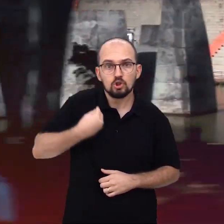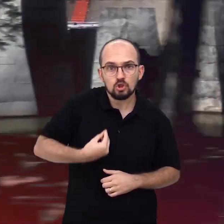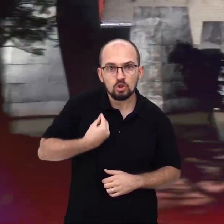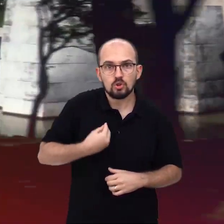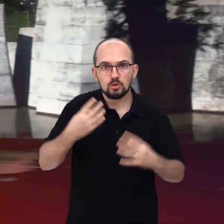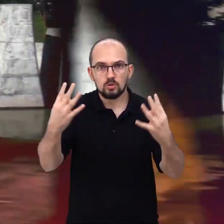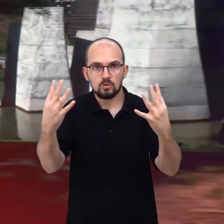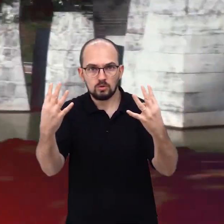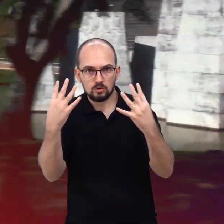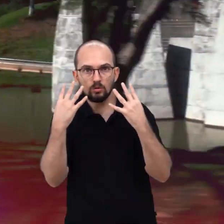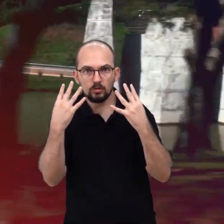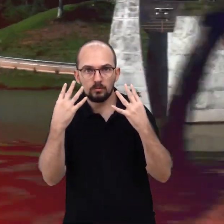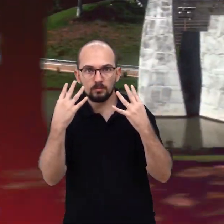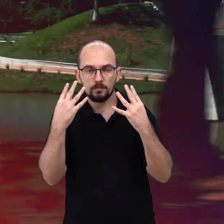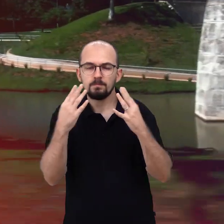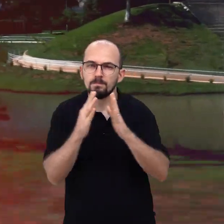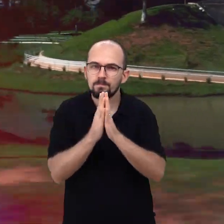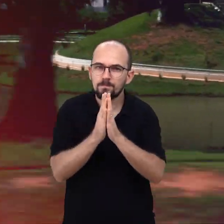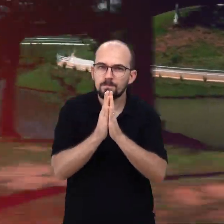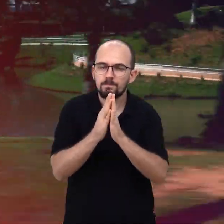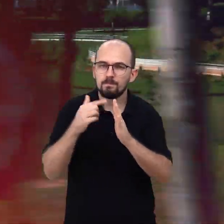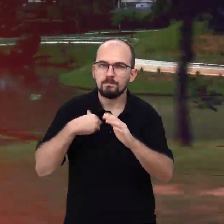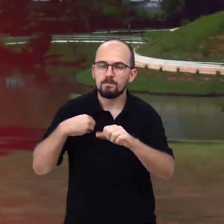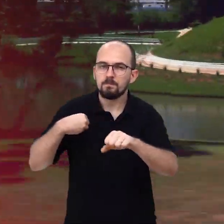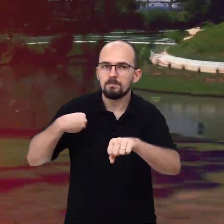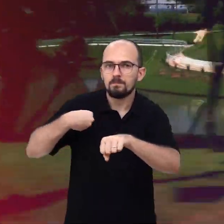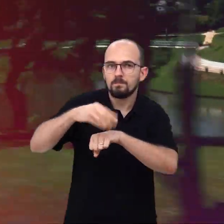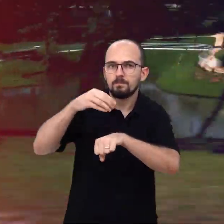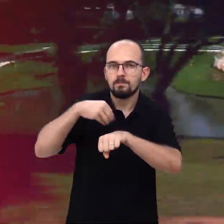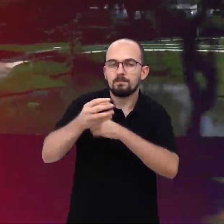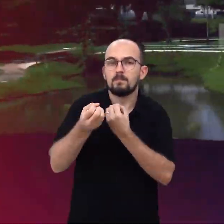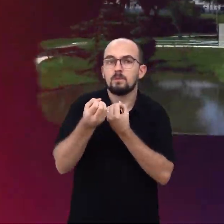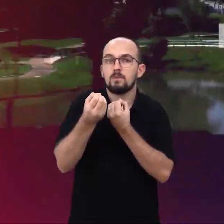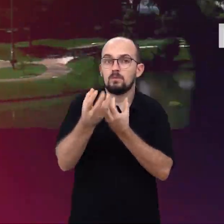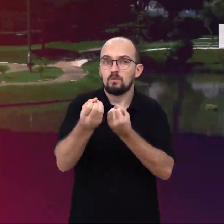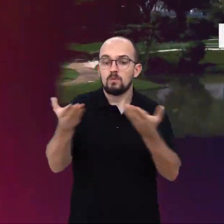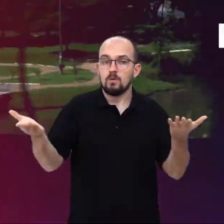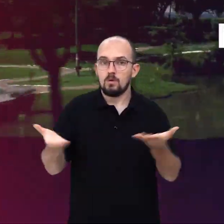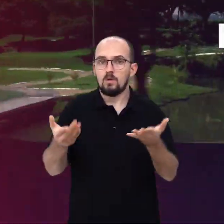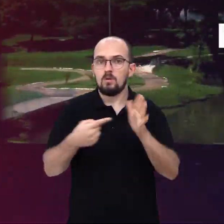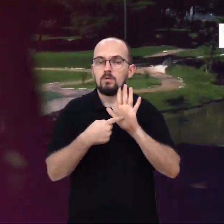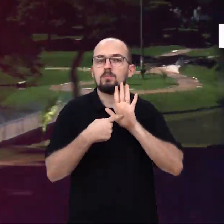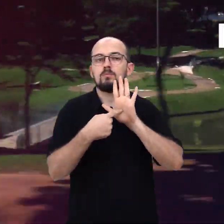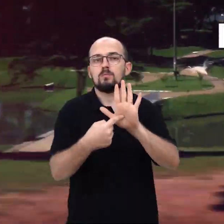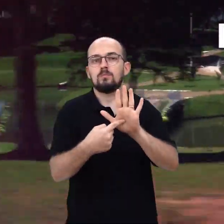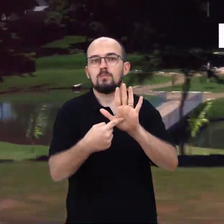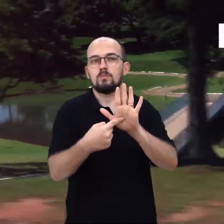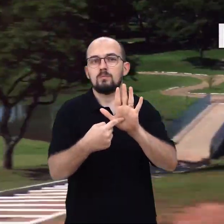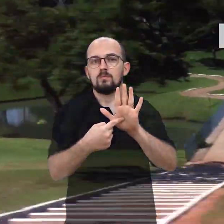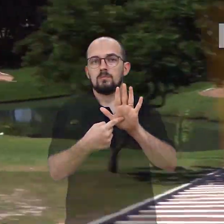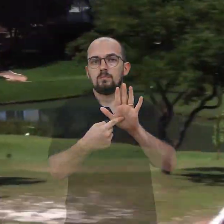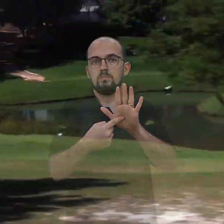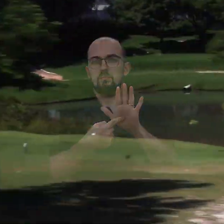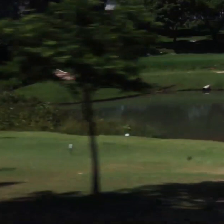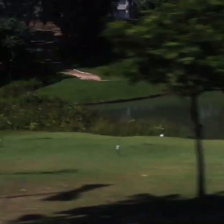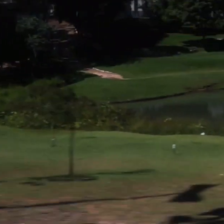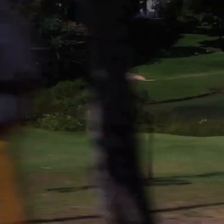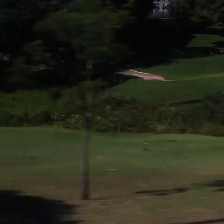and also the people who are watching us pay attention to some subjects some topics that I'll bring up here. MOVEMENT